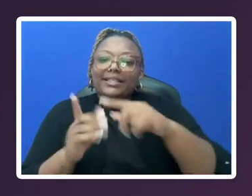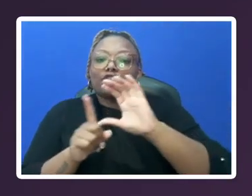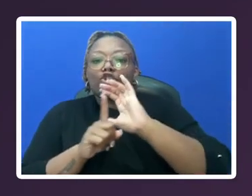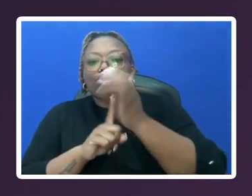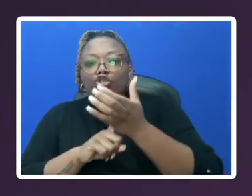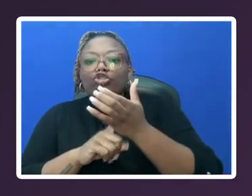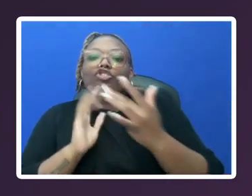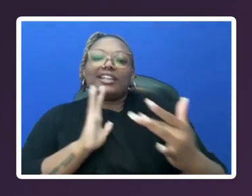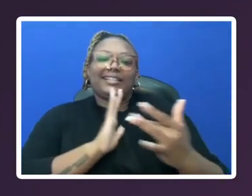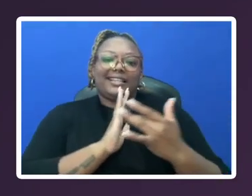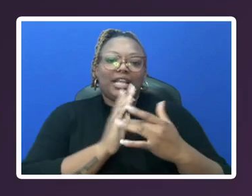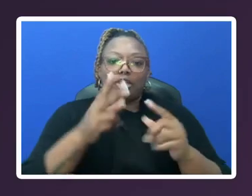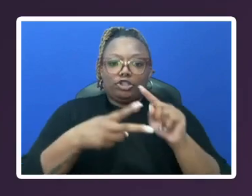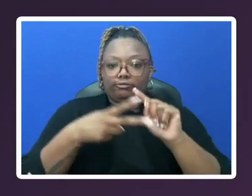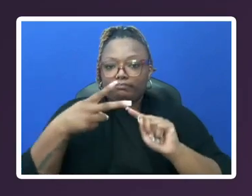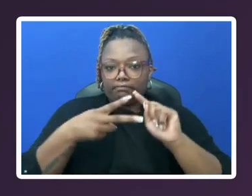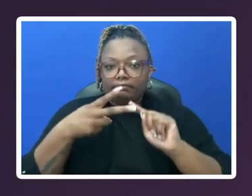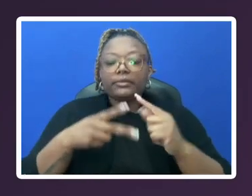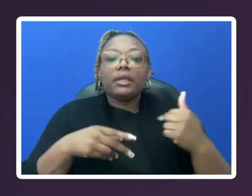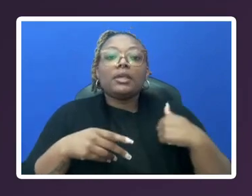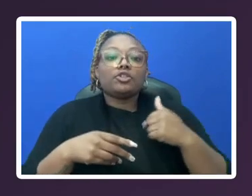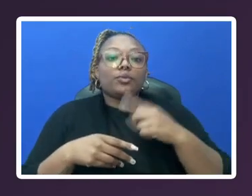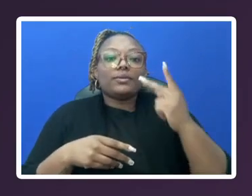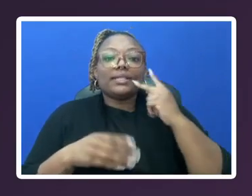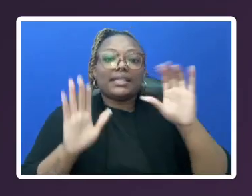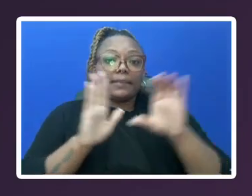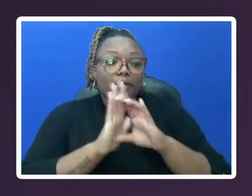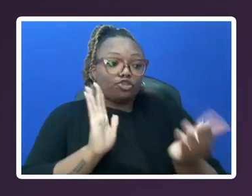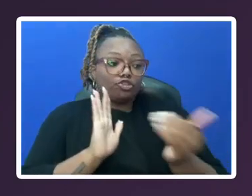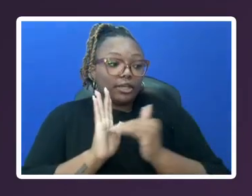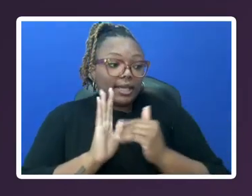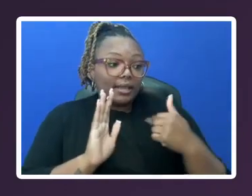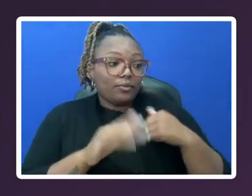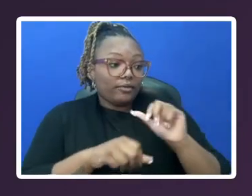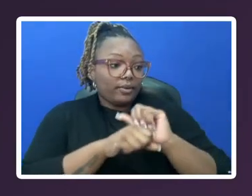So let's look again at this photograph that we've been working with so far in our